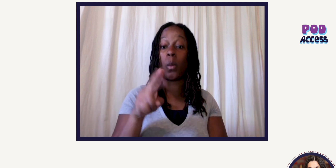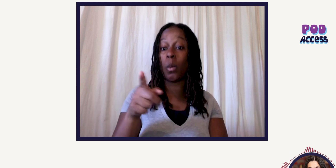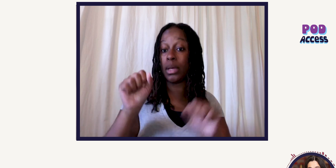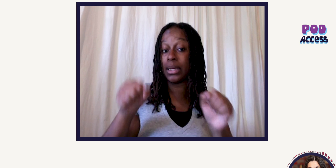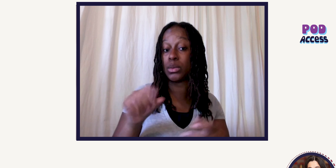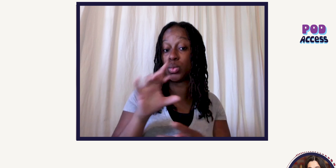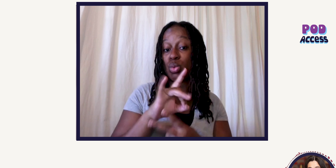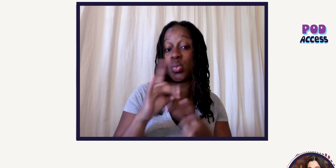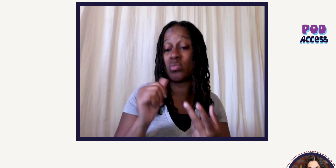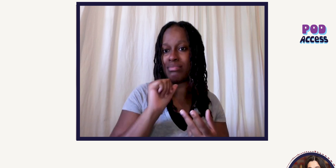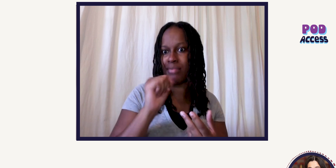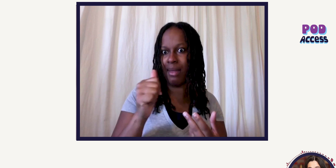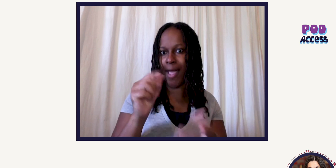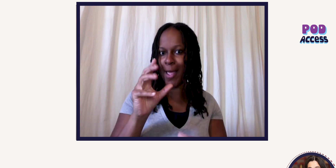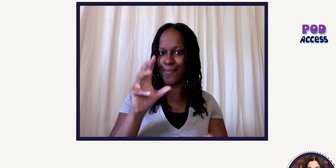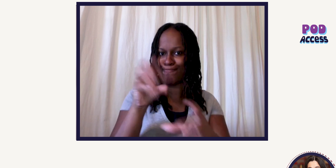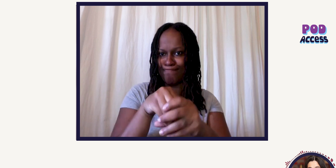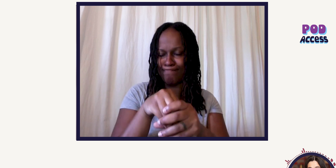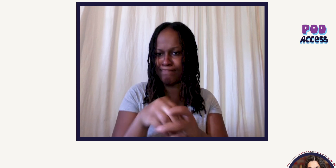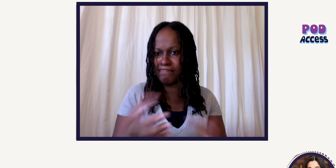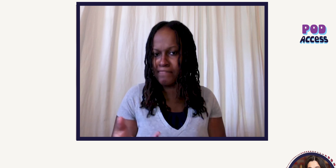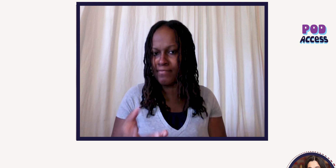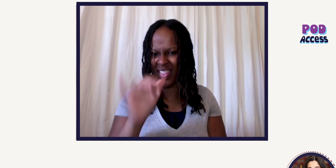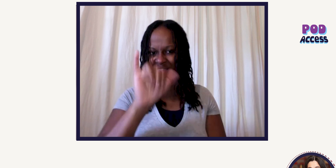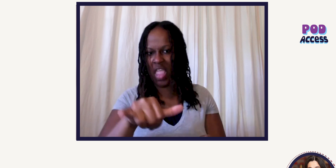Or you could choose not to have it in there and avoid the pigeonhole.